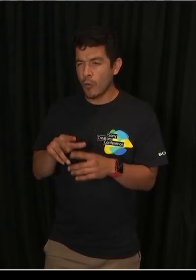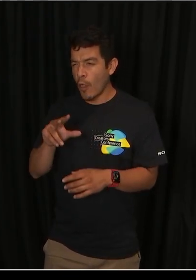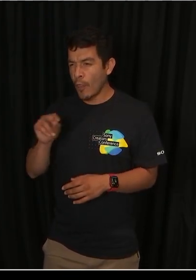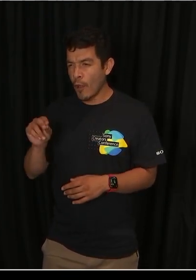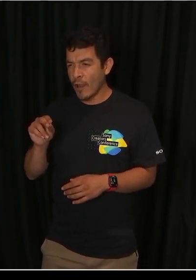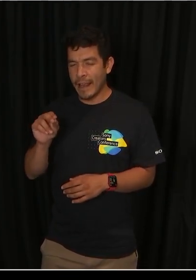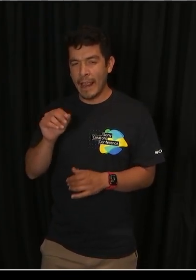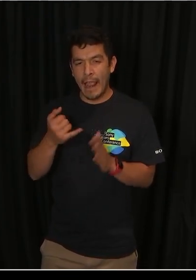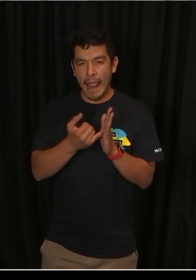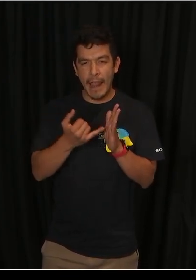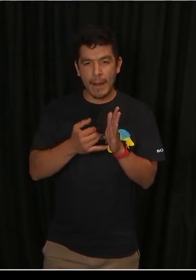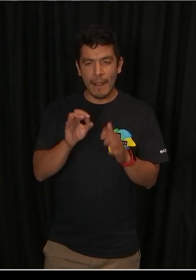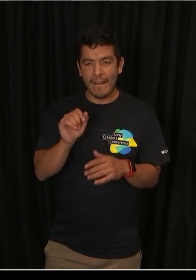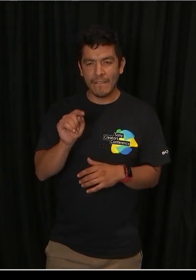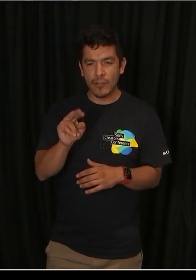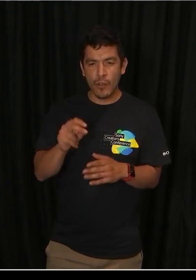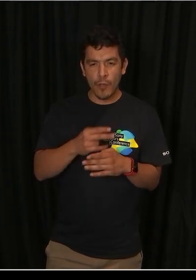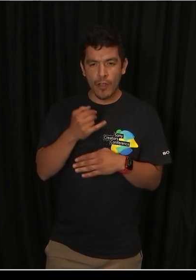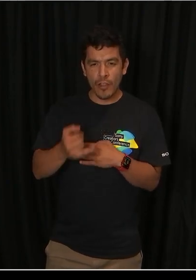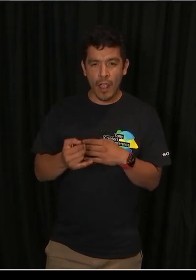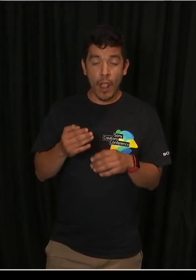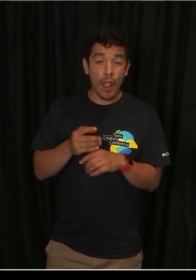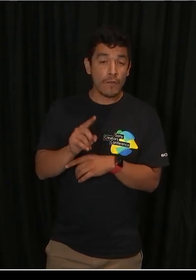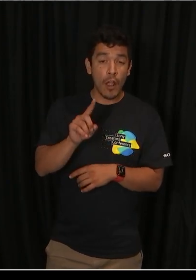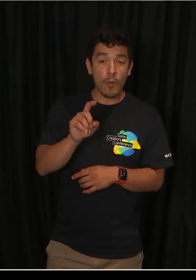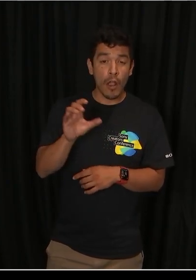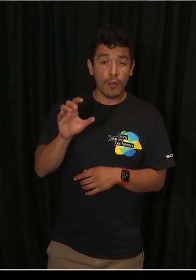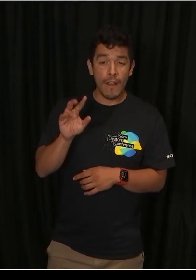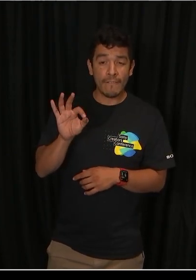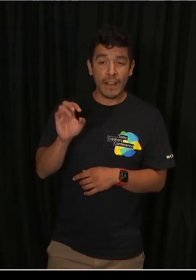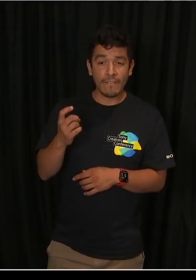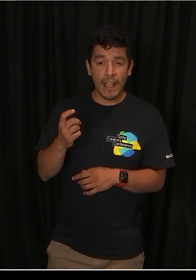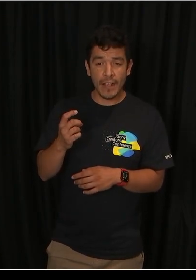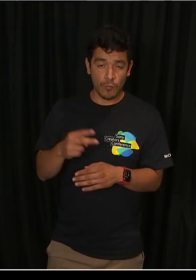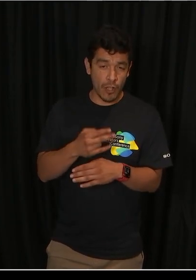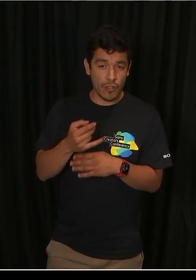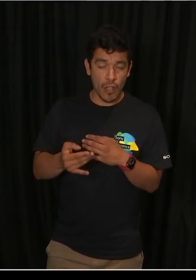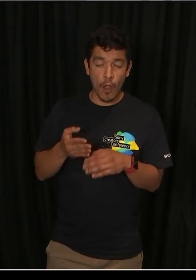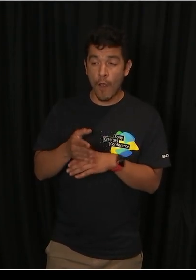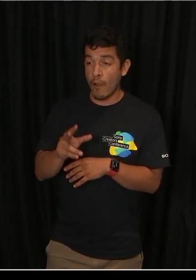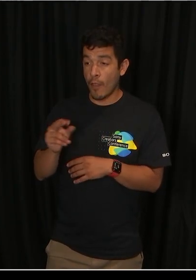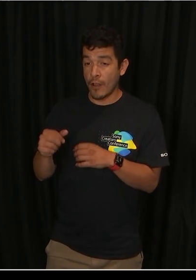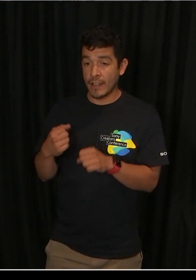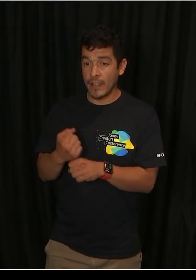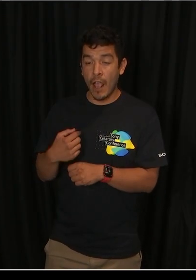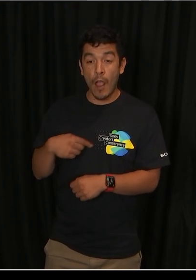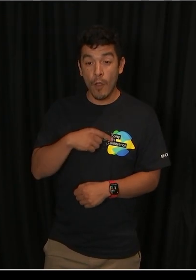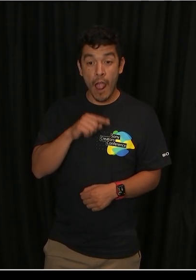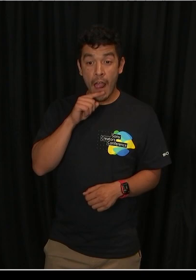We've worked on well over 100 visual effects projects throughout those 30 plus years. And we've actually had to take on a lot of